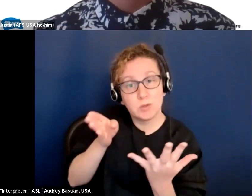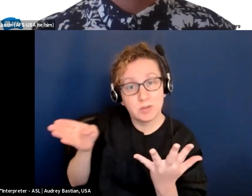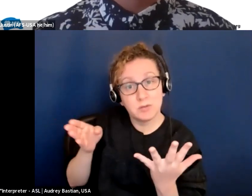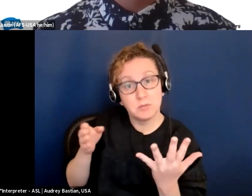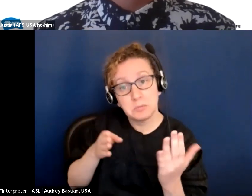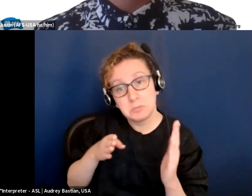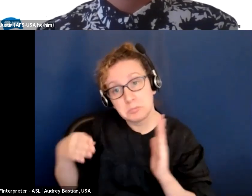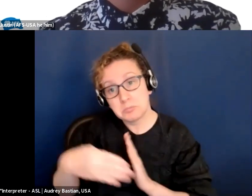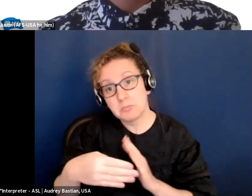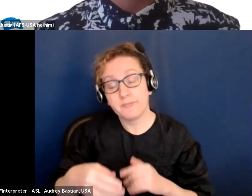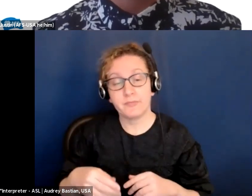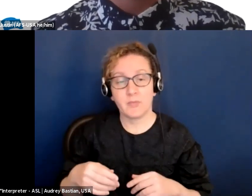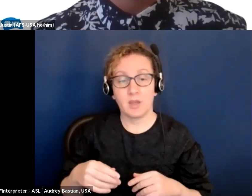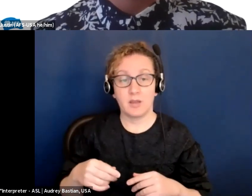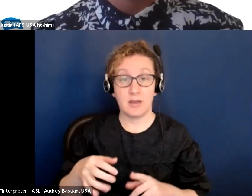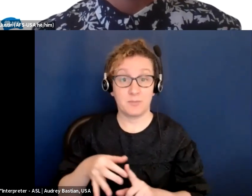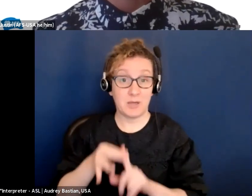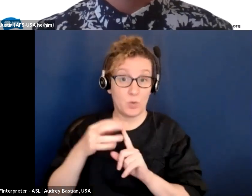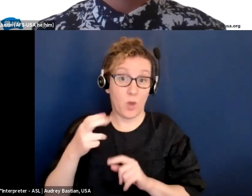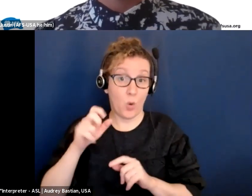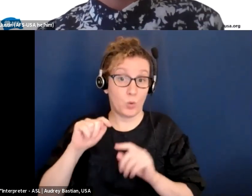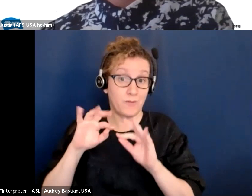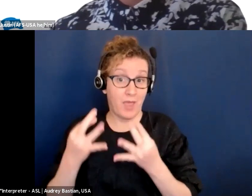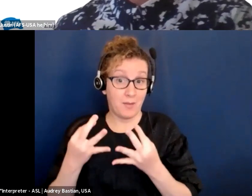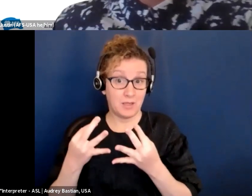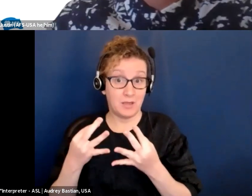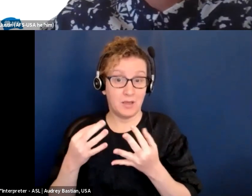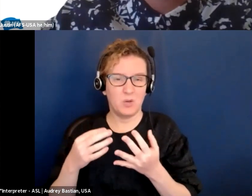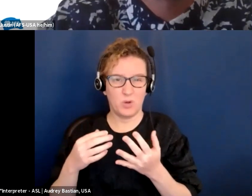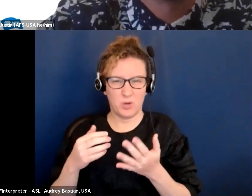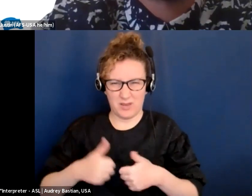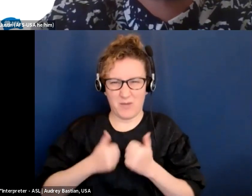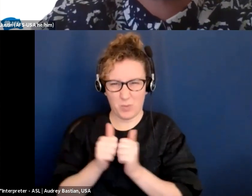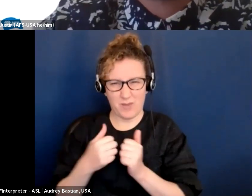our cases, with the host family component where you're living with a host family. What